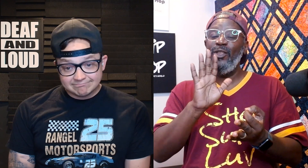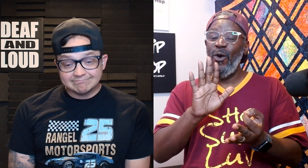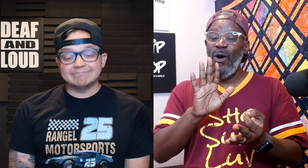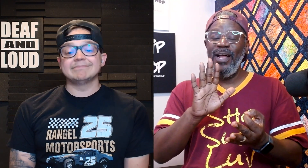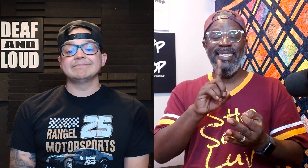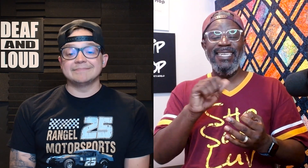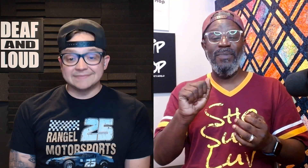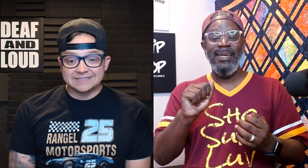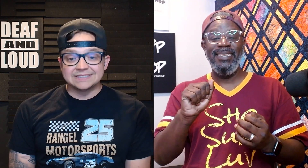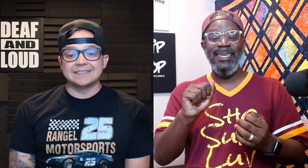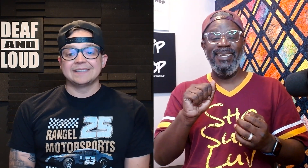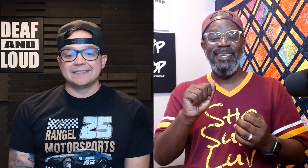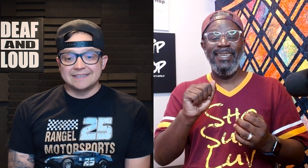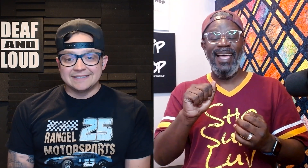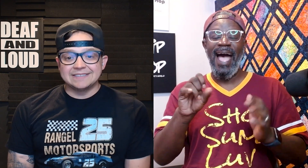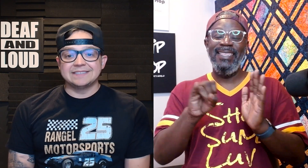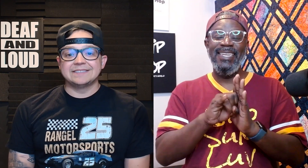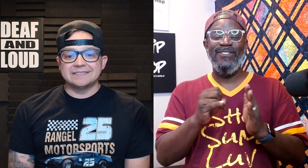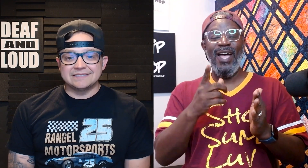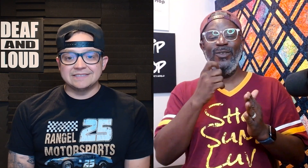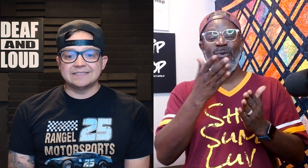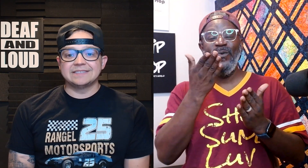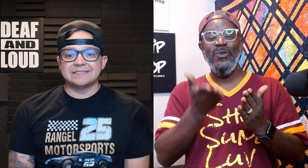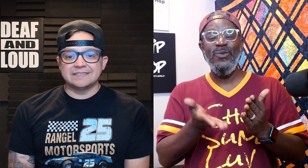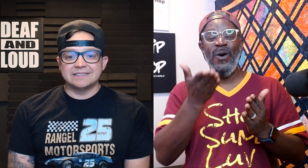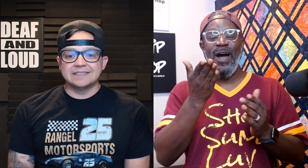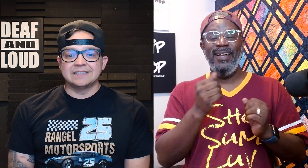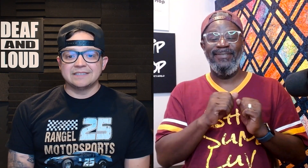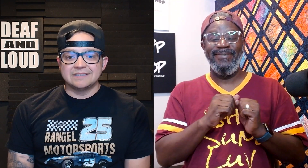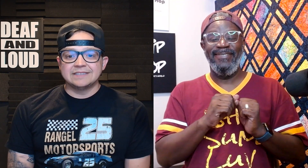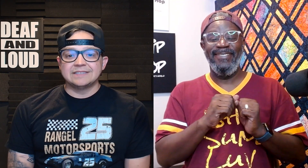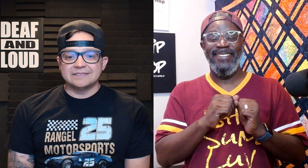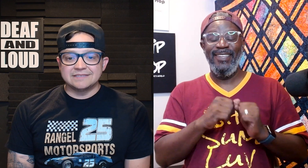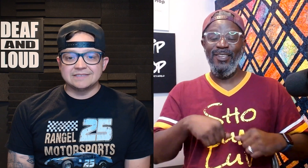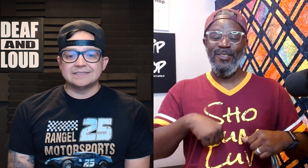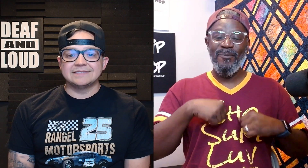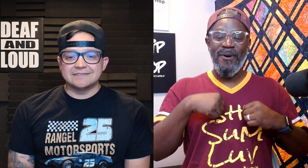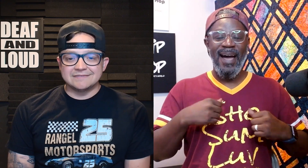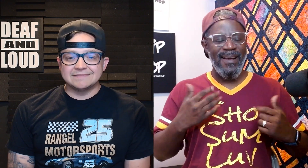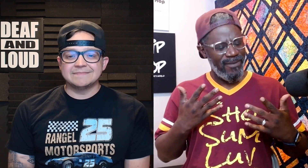Your disability identifies who you are. Be proud of it.